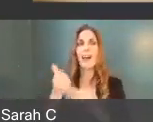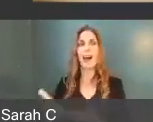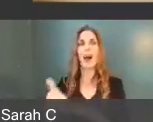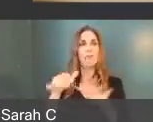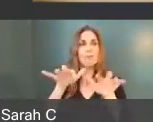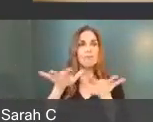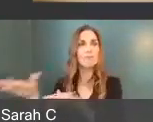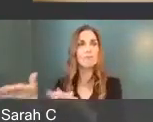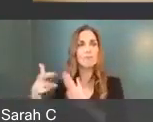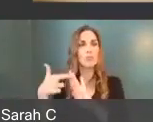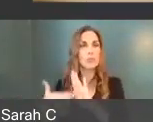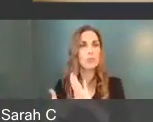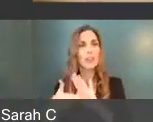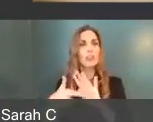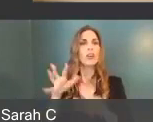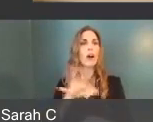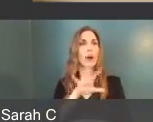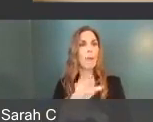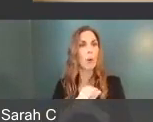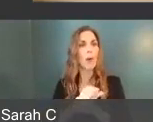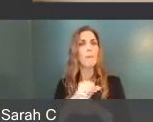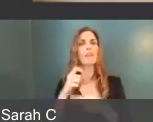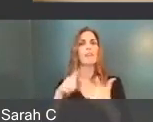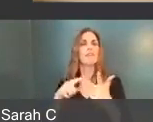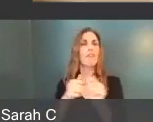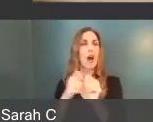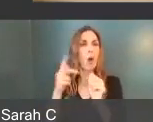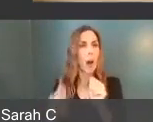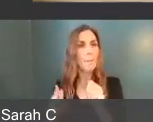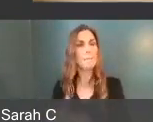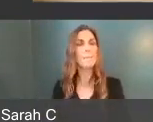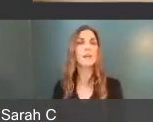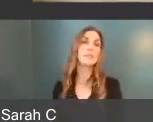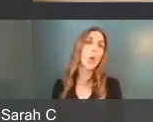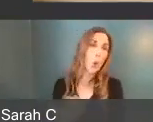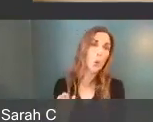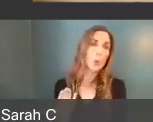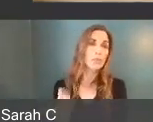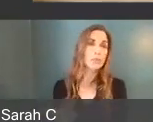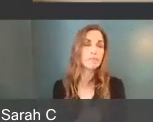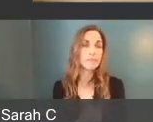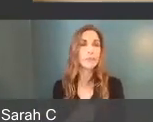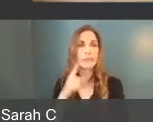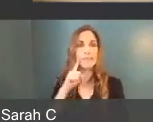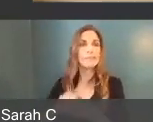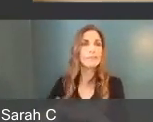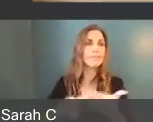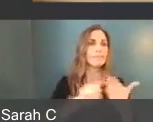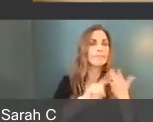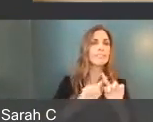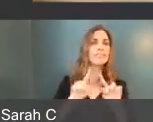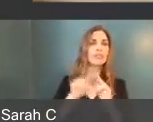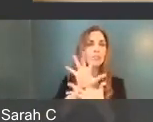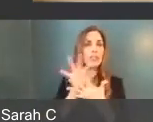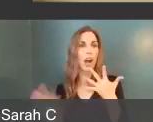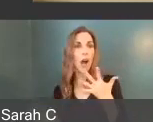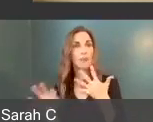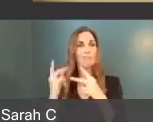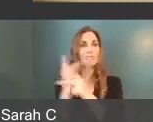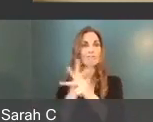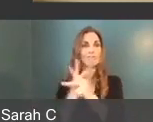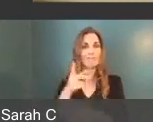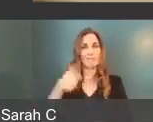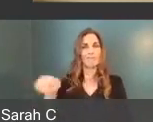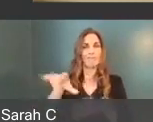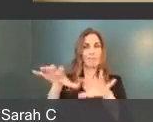and appointment making and follow-up. So we're exploring a couple of different options to deal with that very real issue.